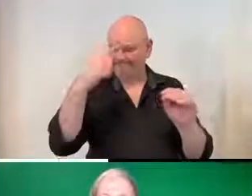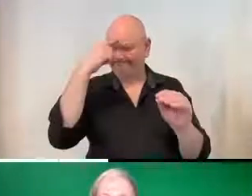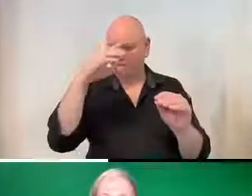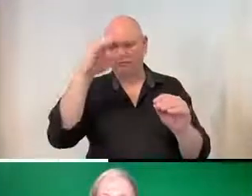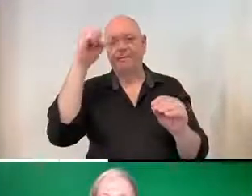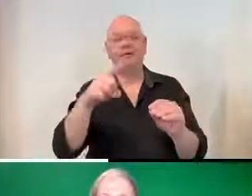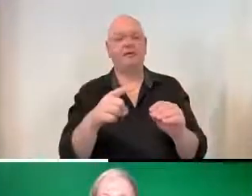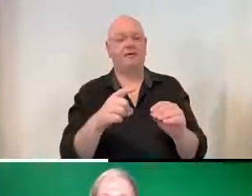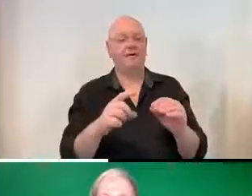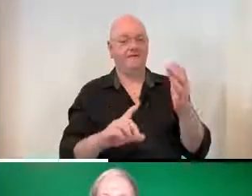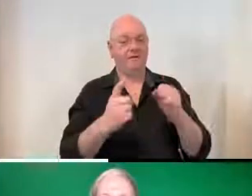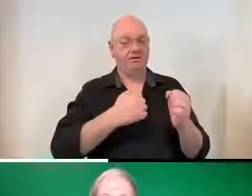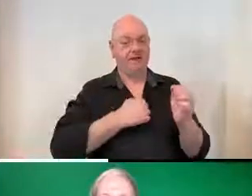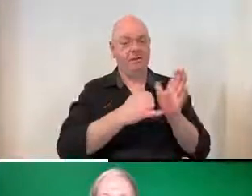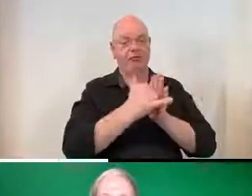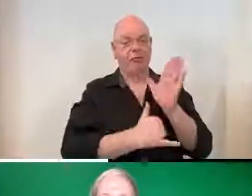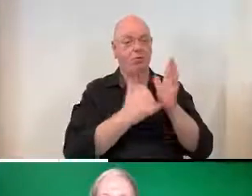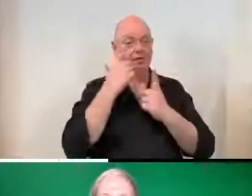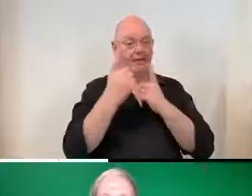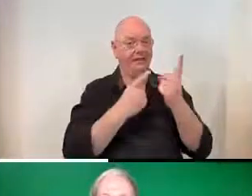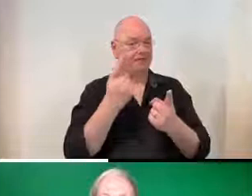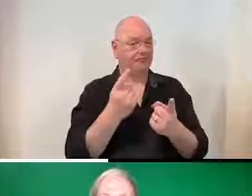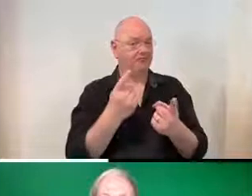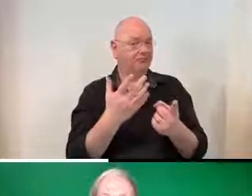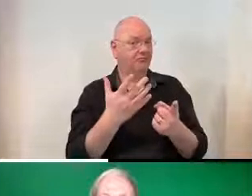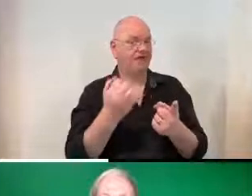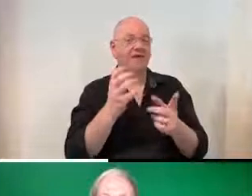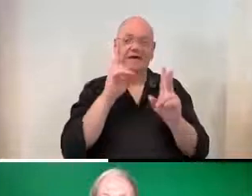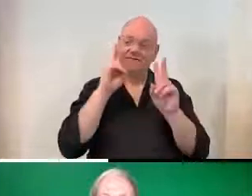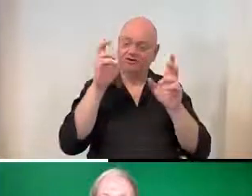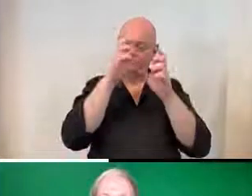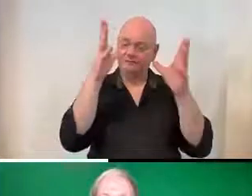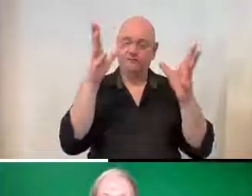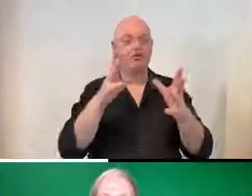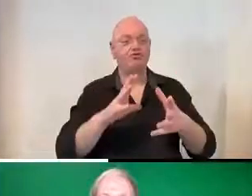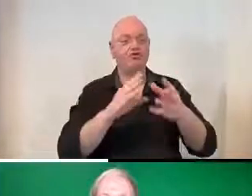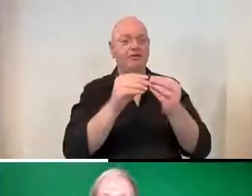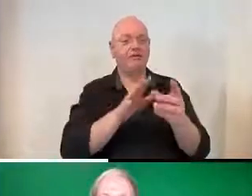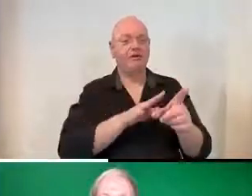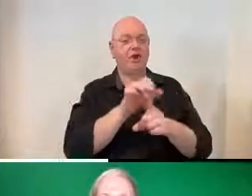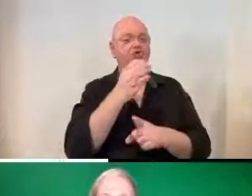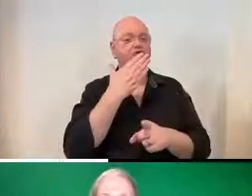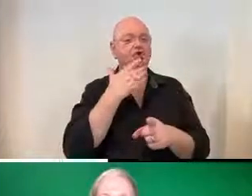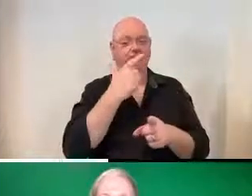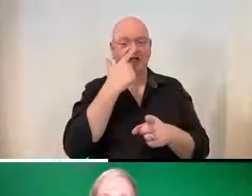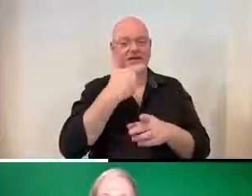space of time. Re-imagining the role of this sector in re-inventing the high street, this is particularly thinking about a